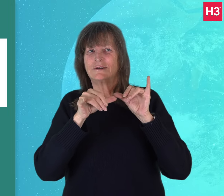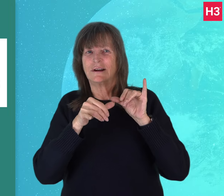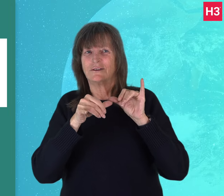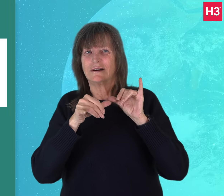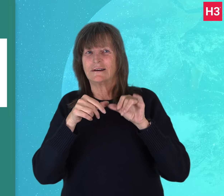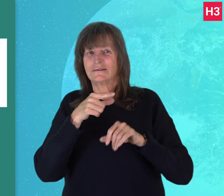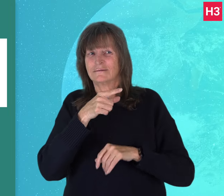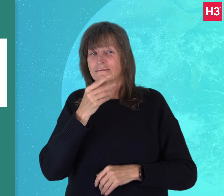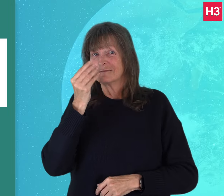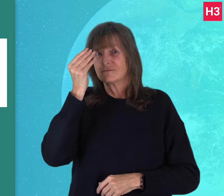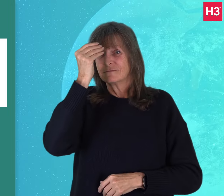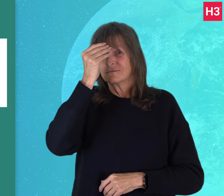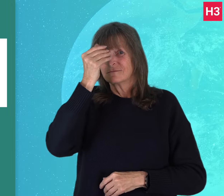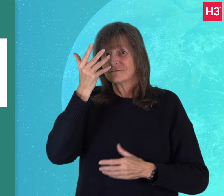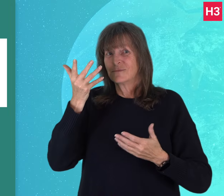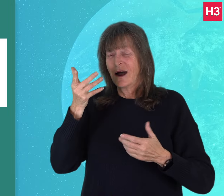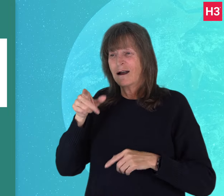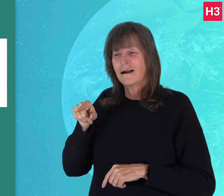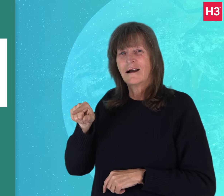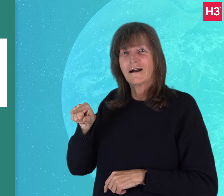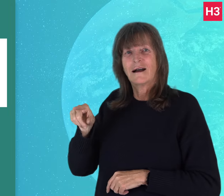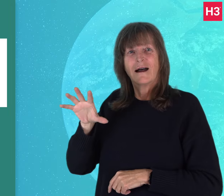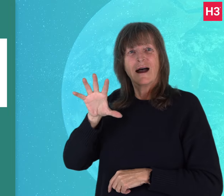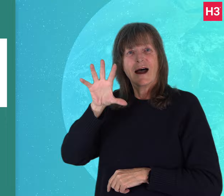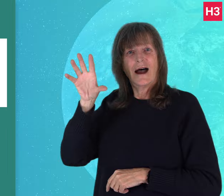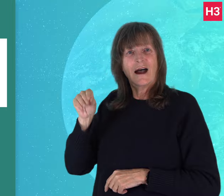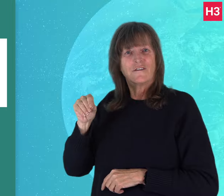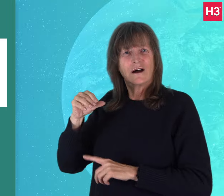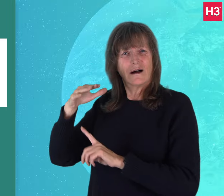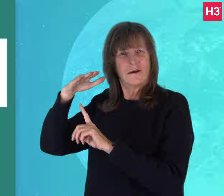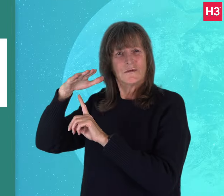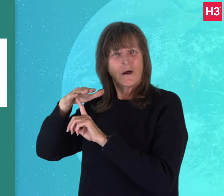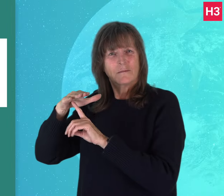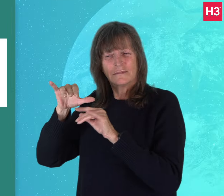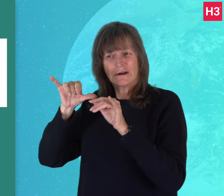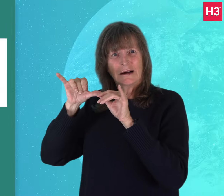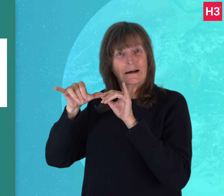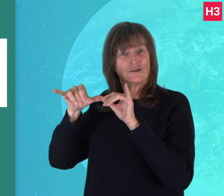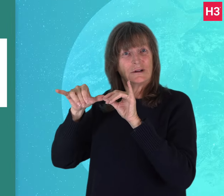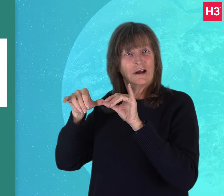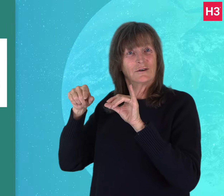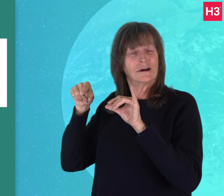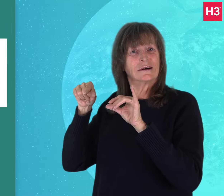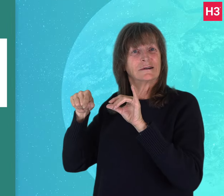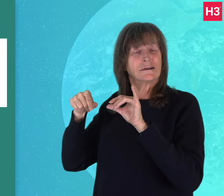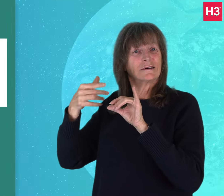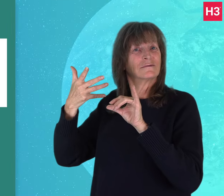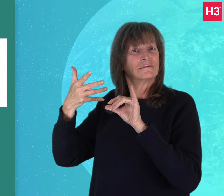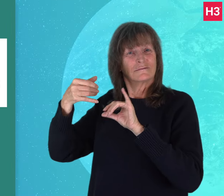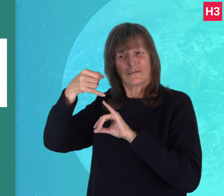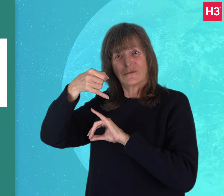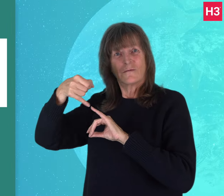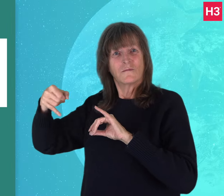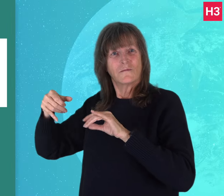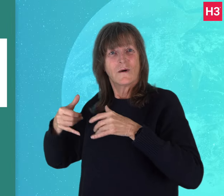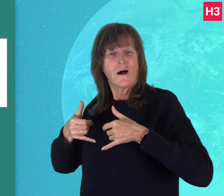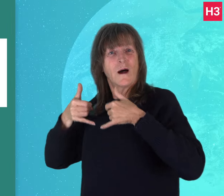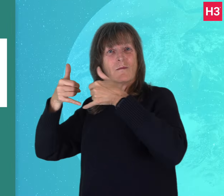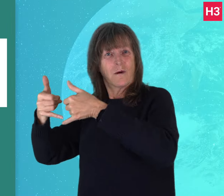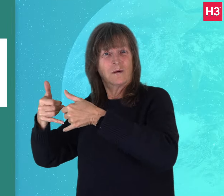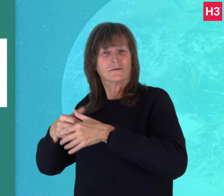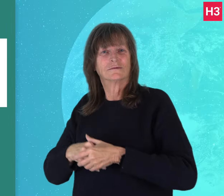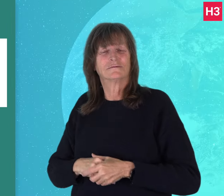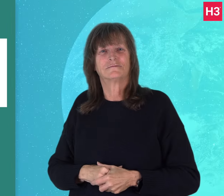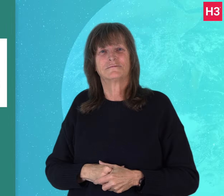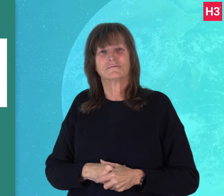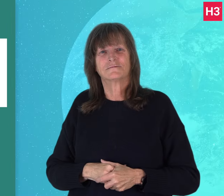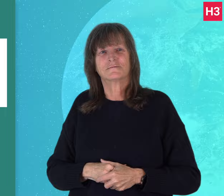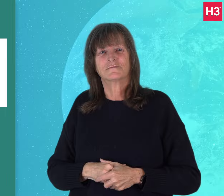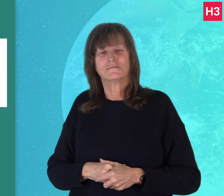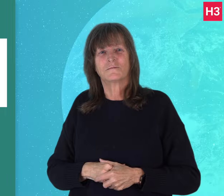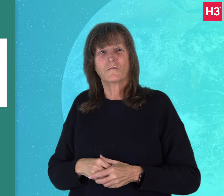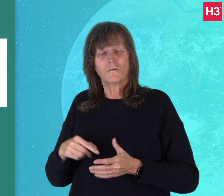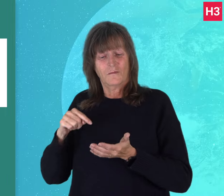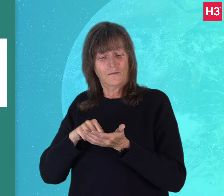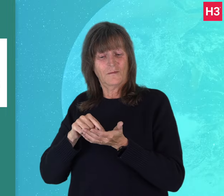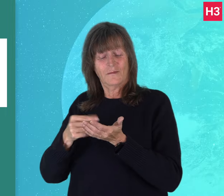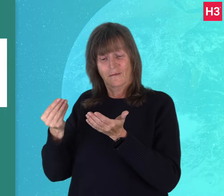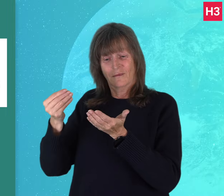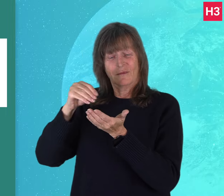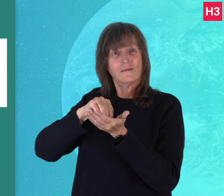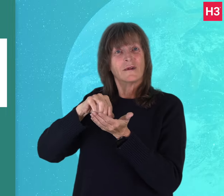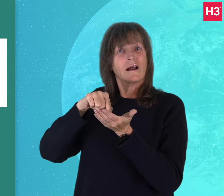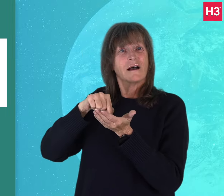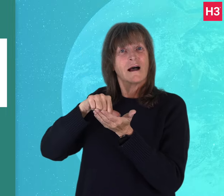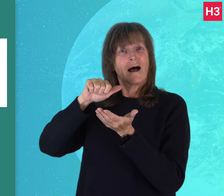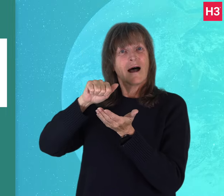is considered Africa’s top engineering award. The app is called Terp 360.